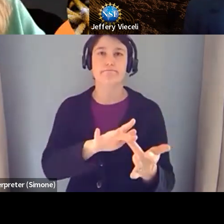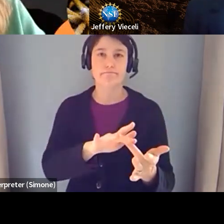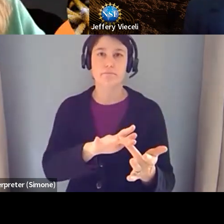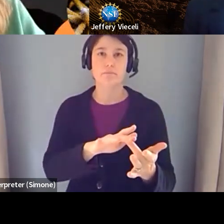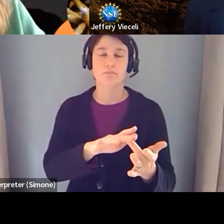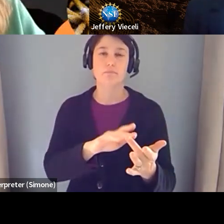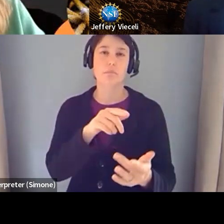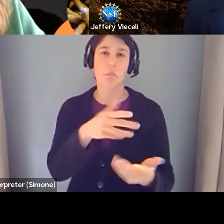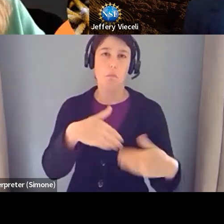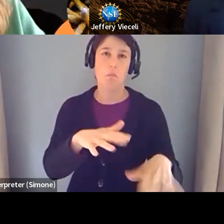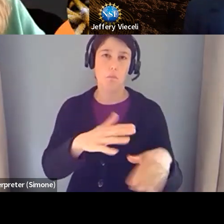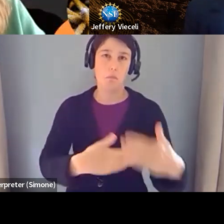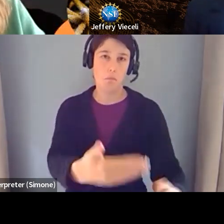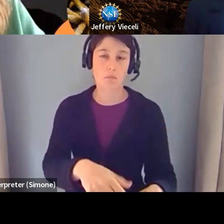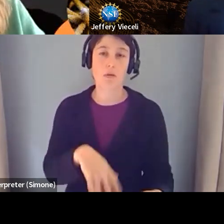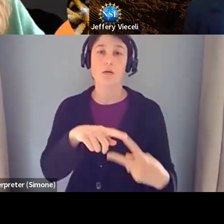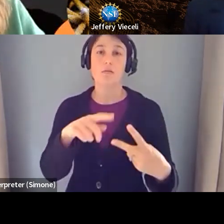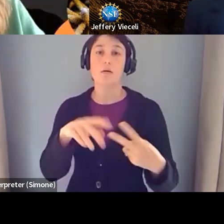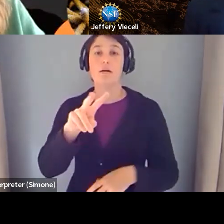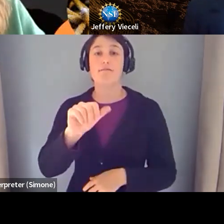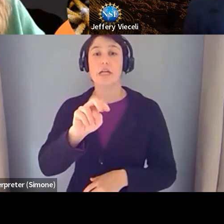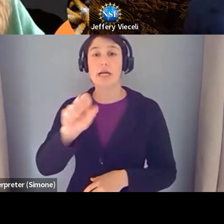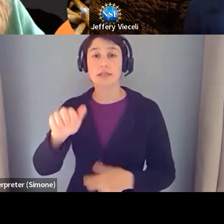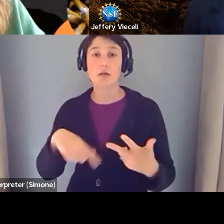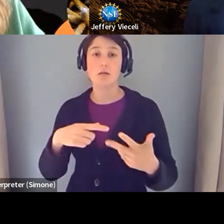And then, additionally, Vanessa and grants officer, as they're doing review,